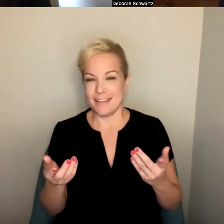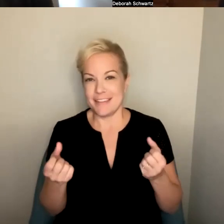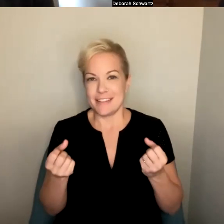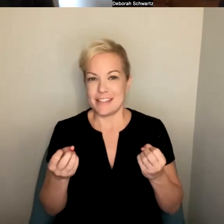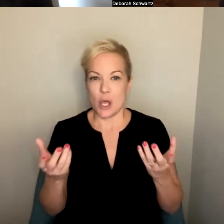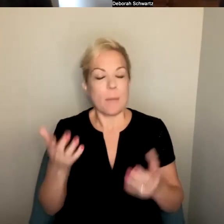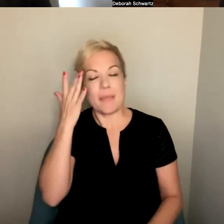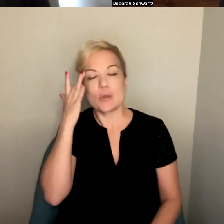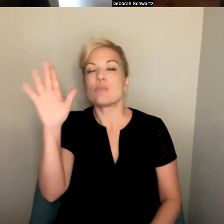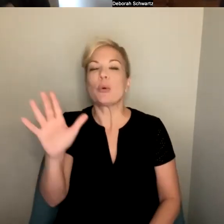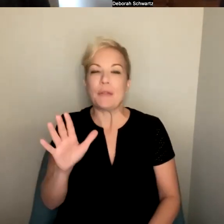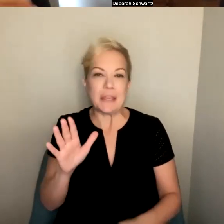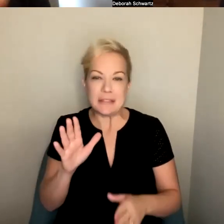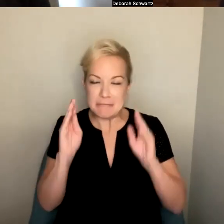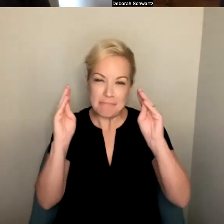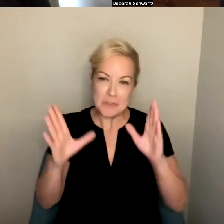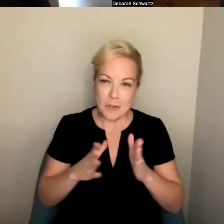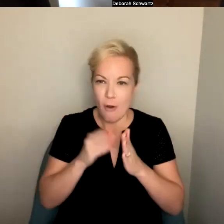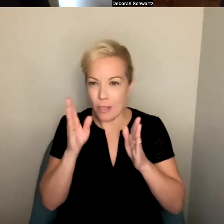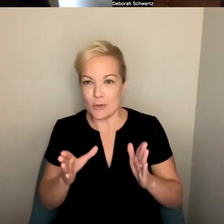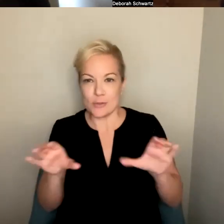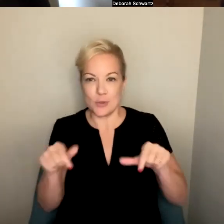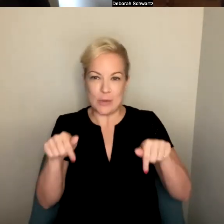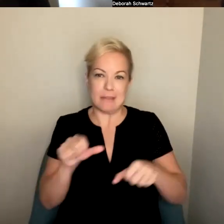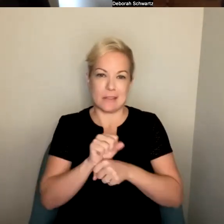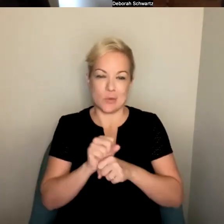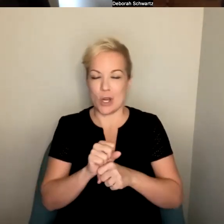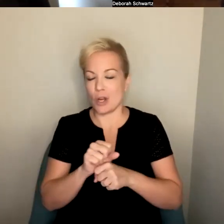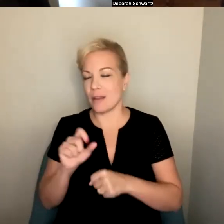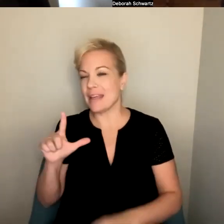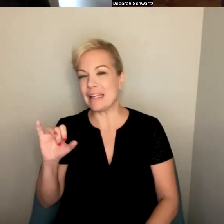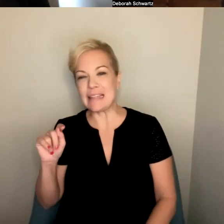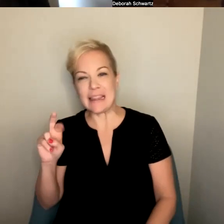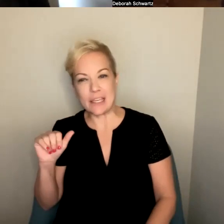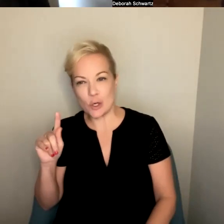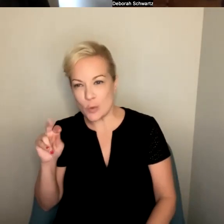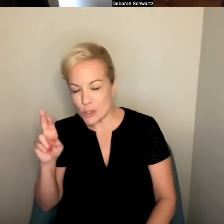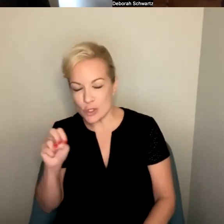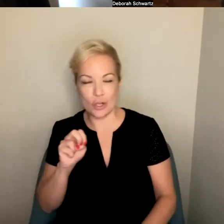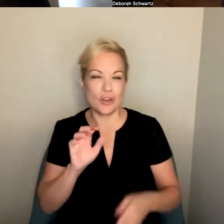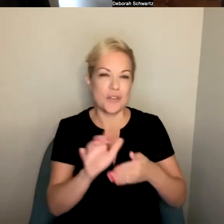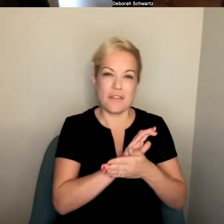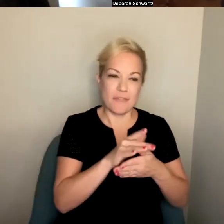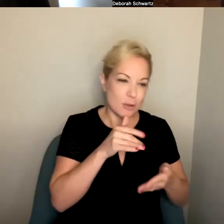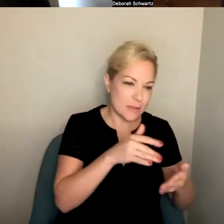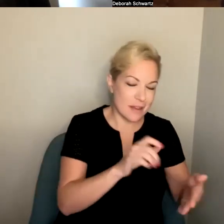scholars doing this kind of work from literature to film studies to poetry to all of it, and, you